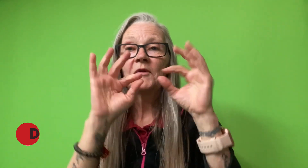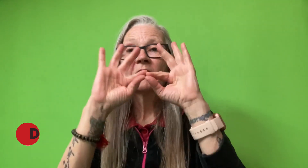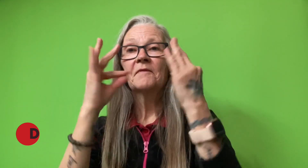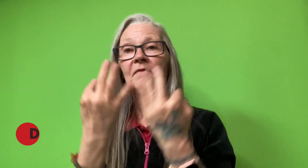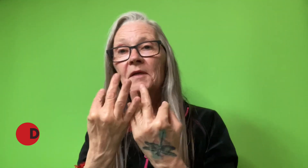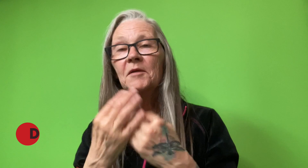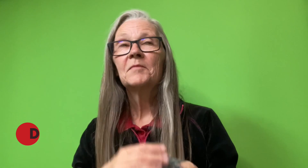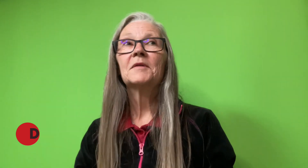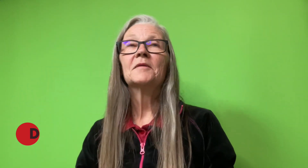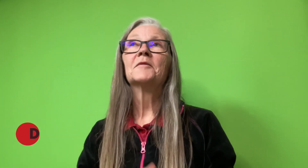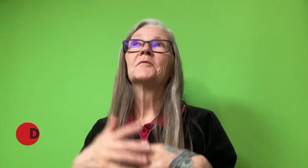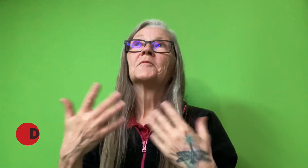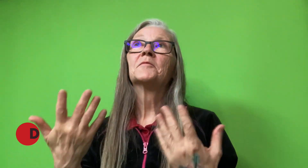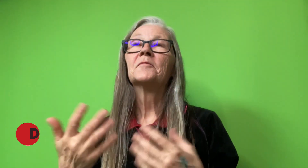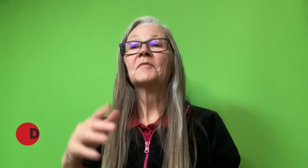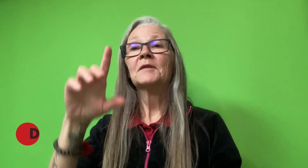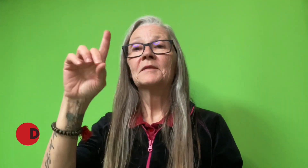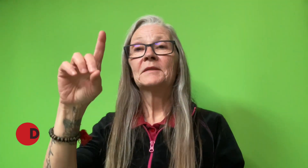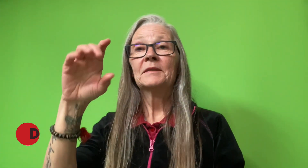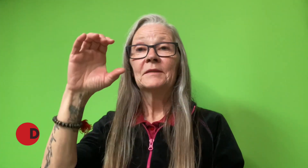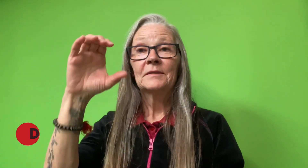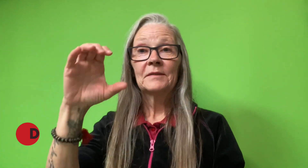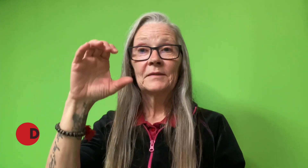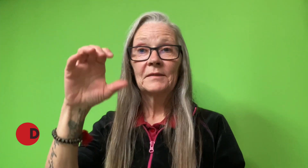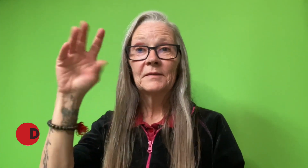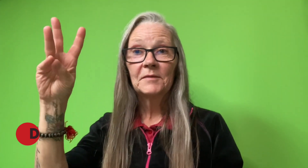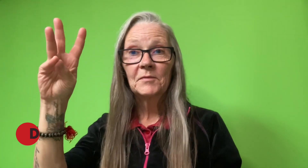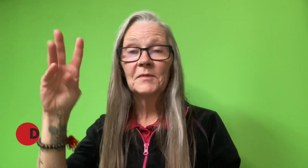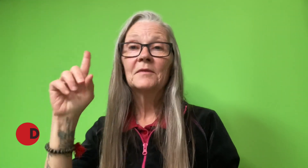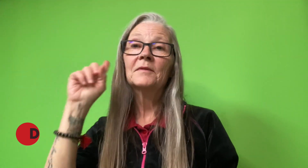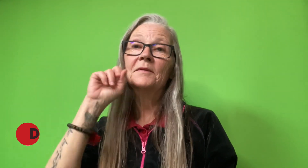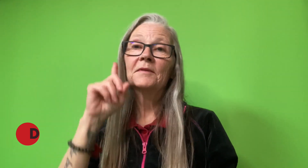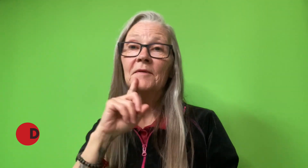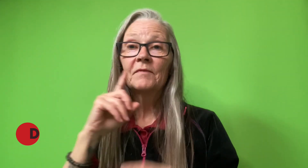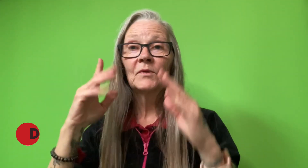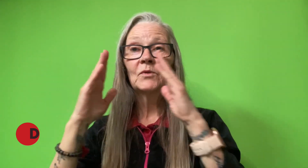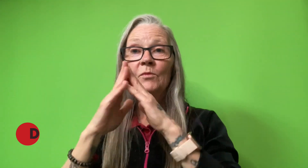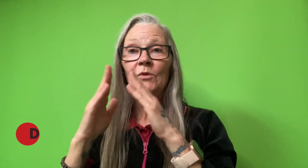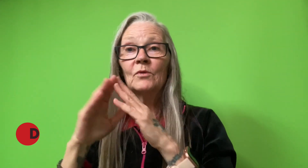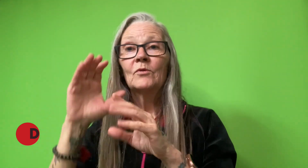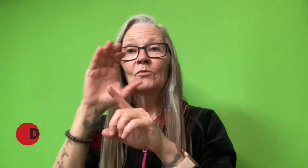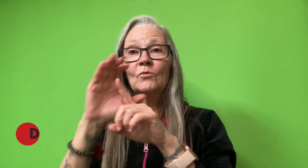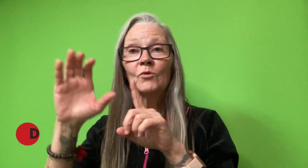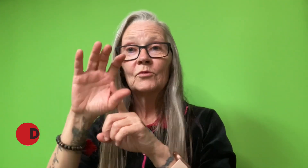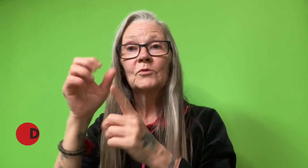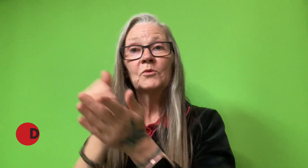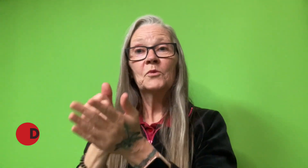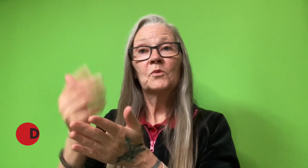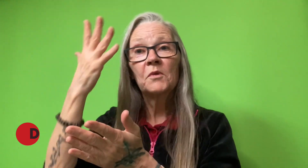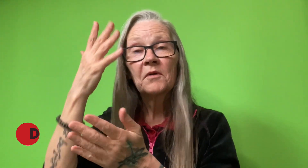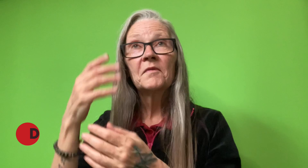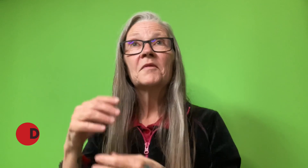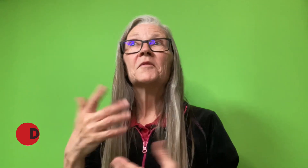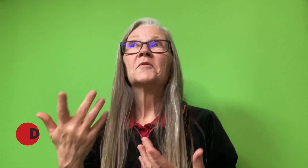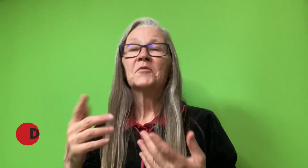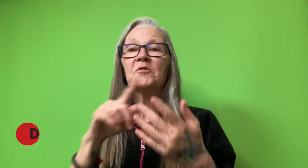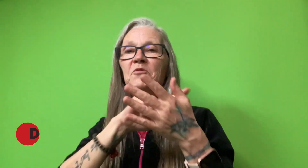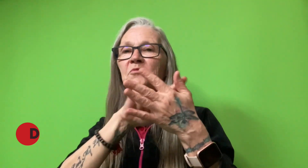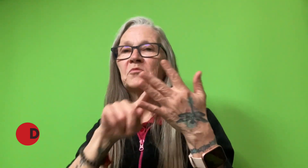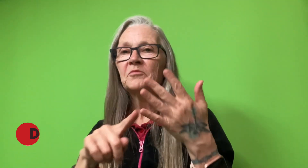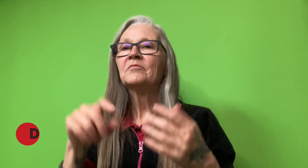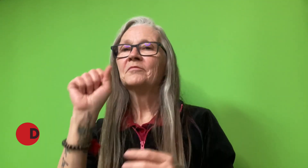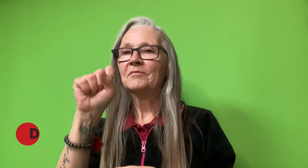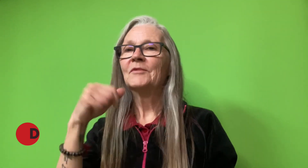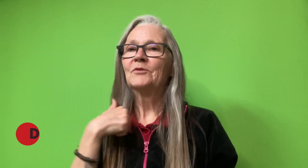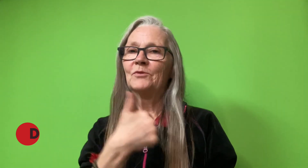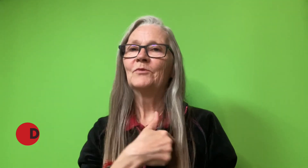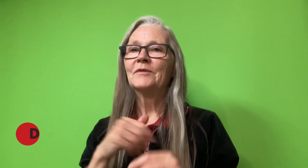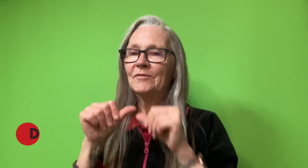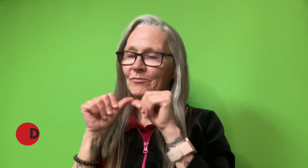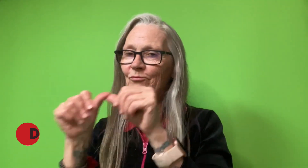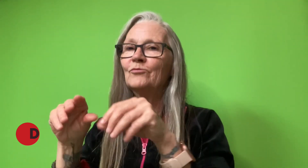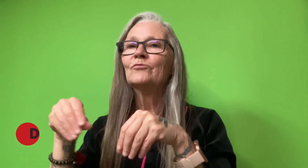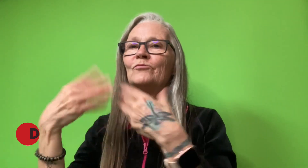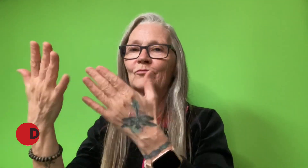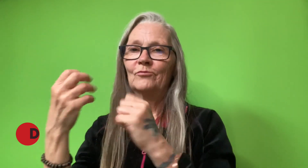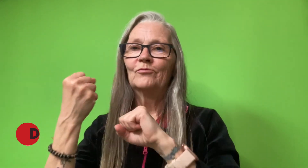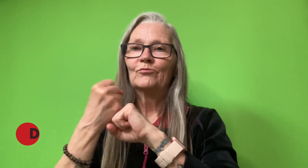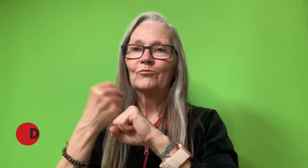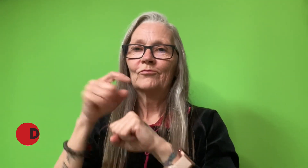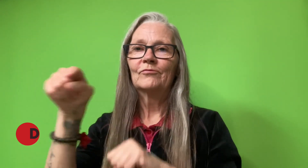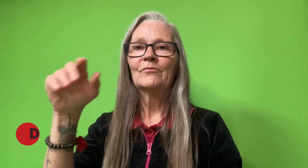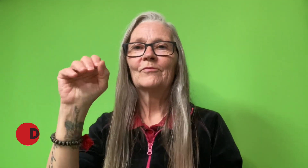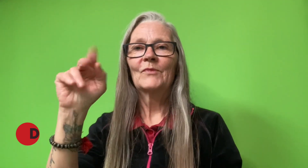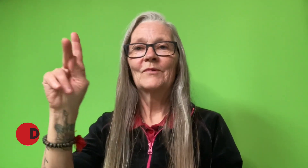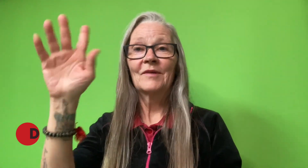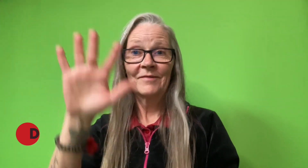supporting families, DCCW - Deaf Community Cultural Wealth.